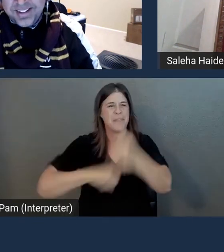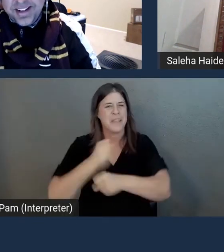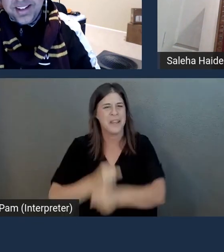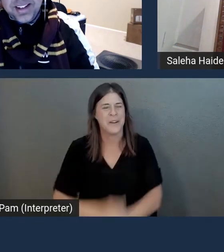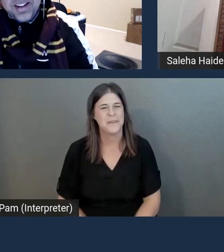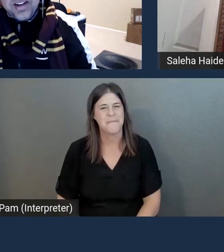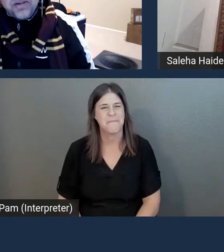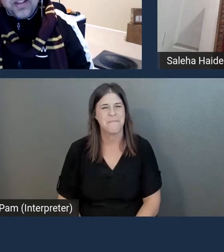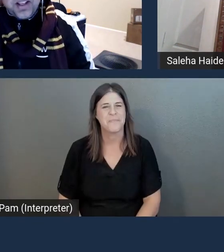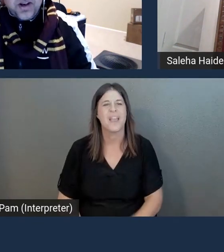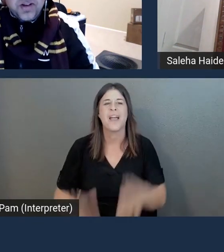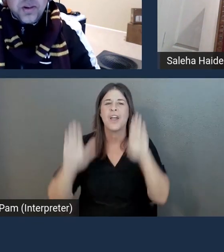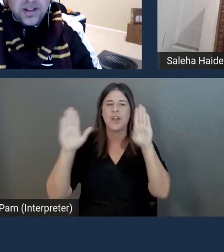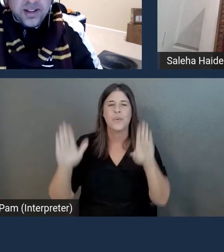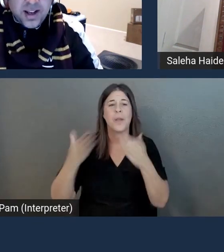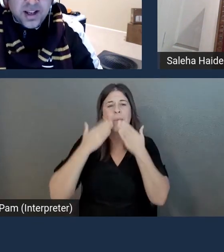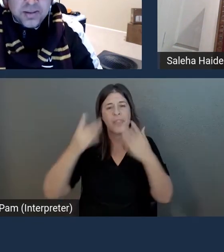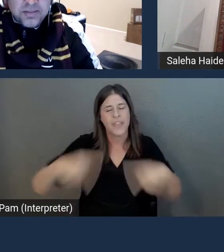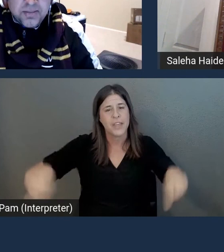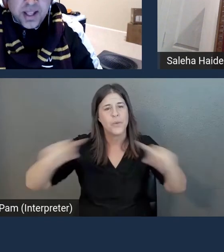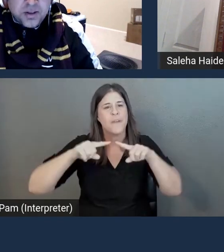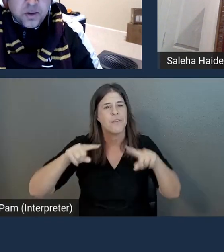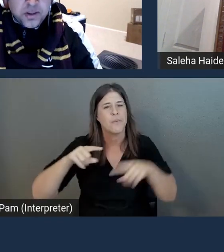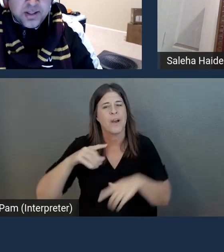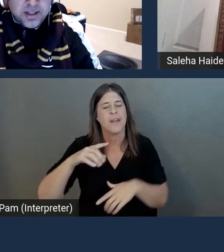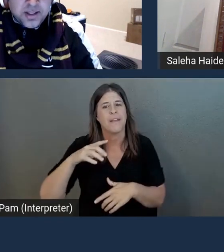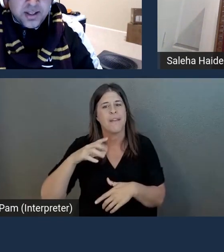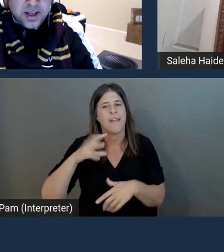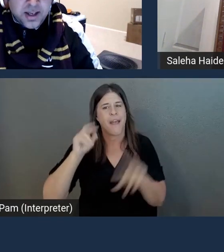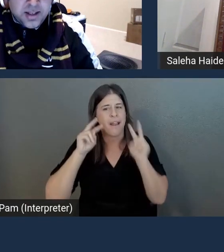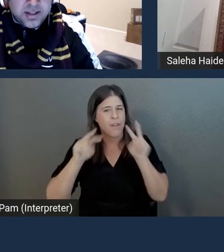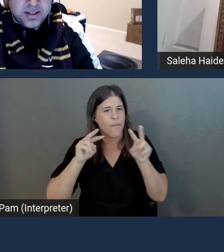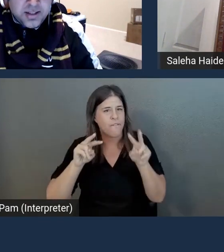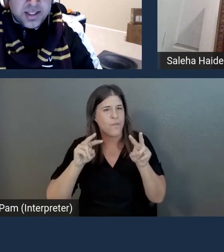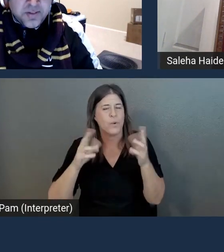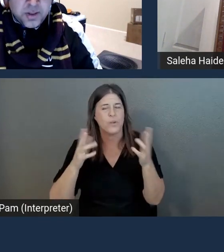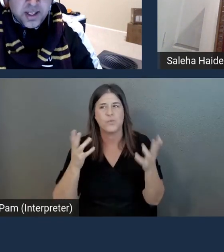Great. Well, thank you everyone. I look forward to see everyone again.